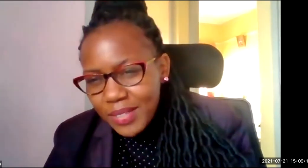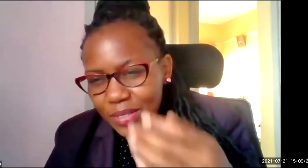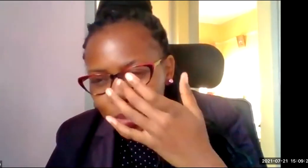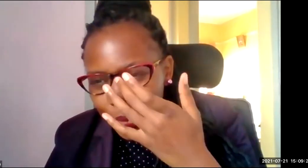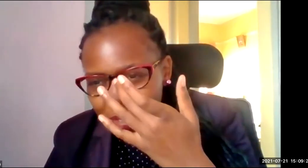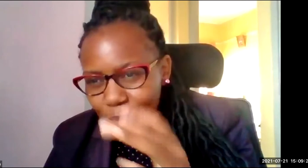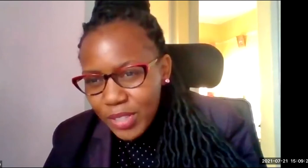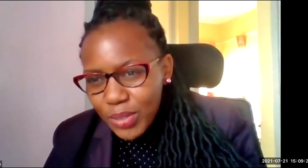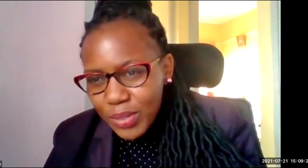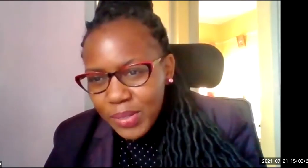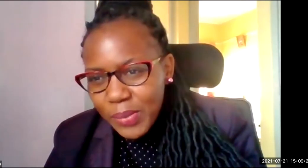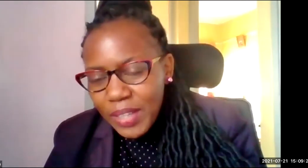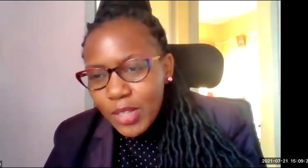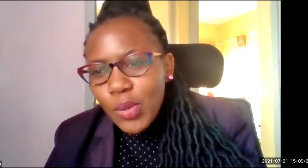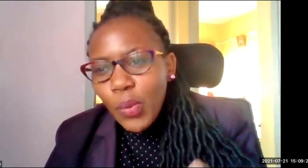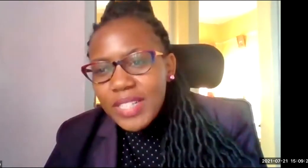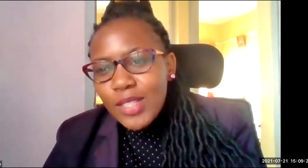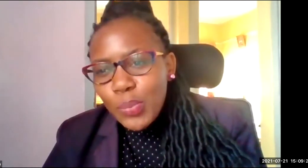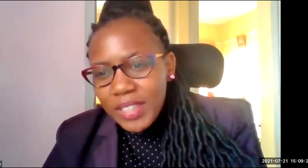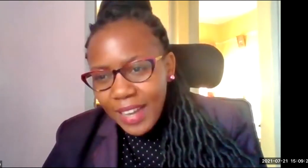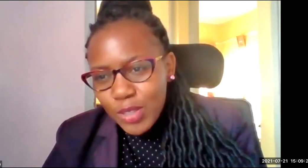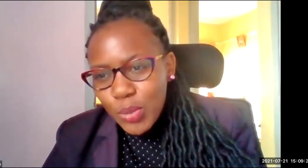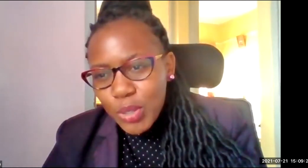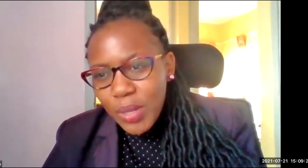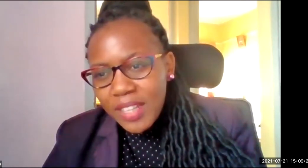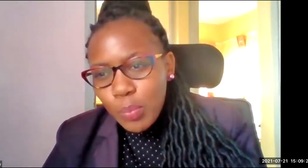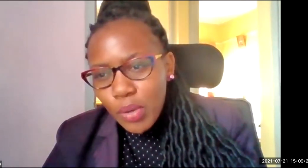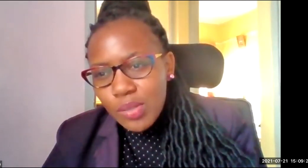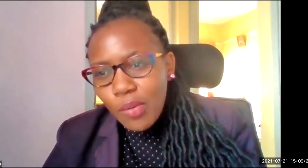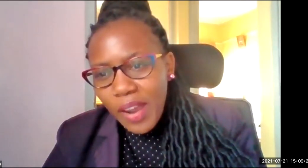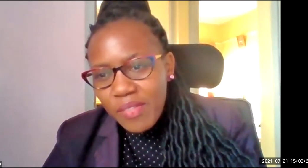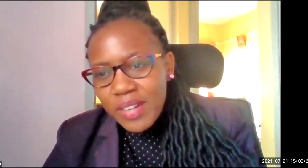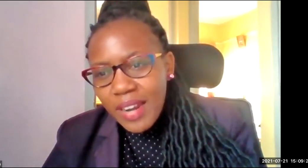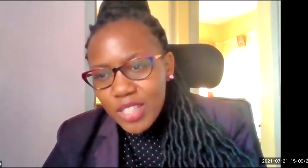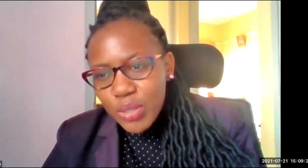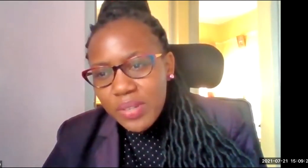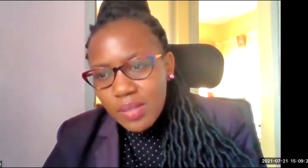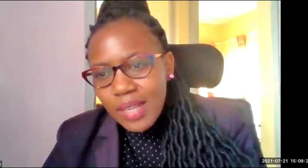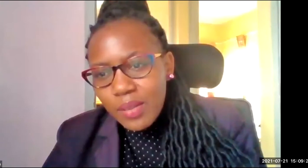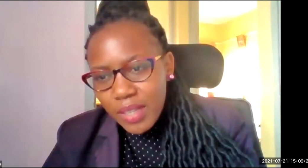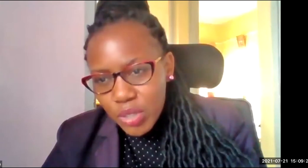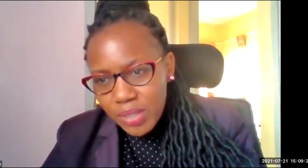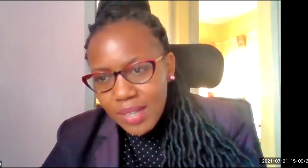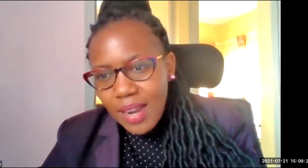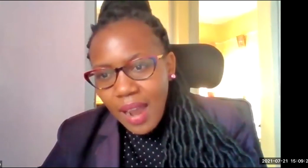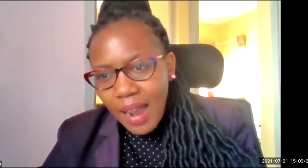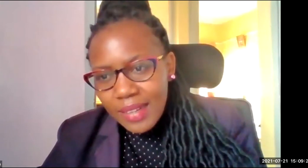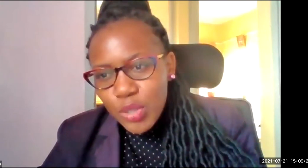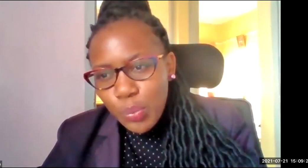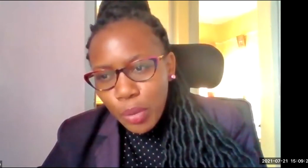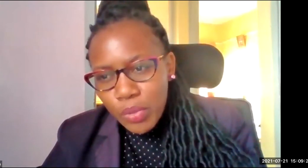of every additional resource allocation added is added to promoting inclusive -- sorry. I'm just trying to get the question. So